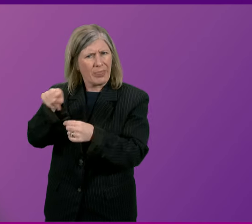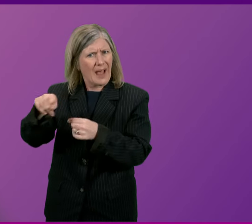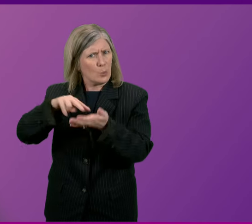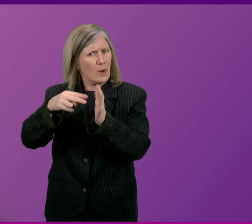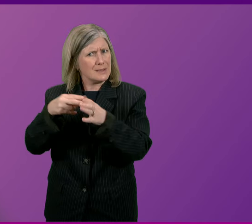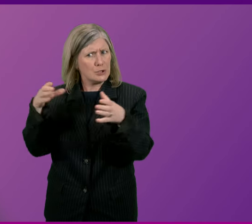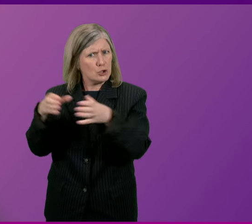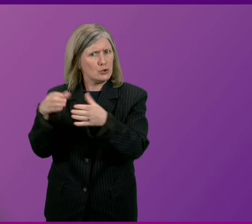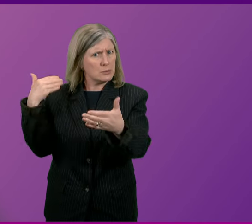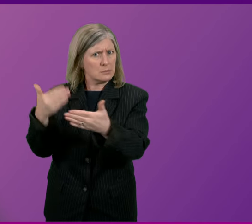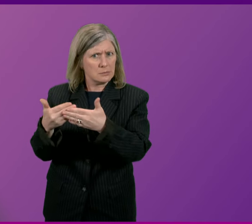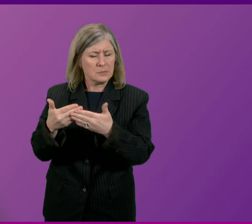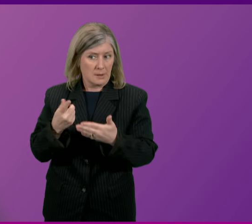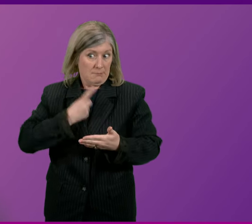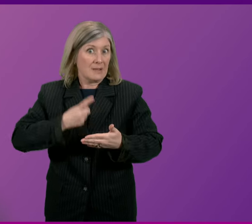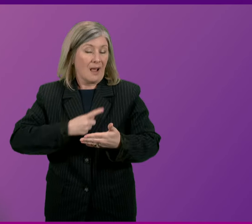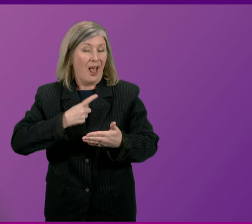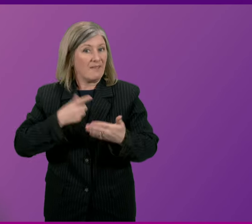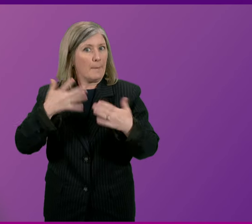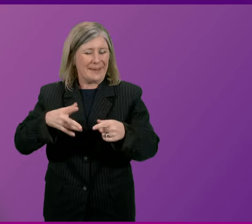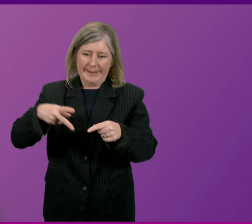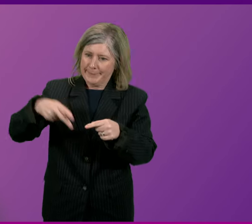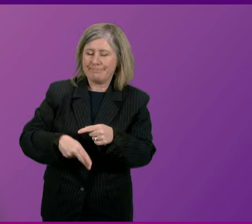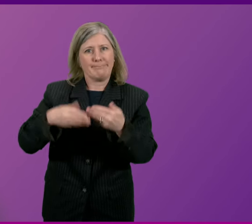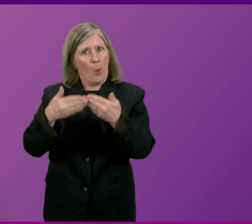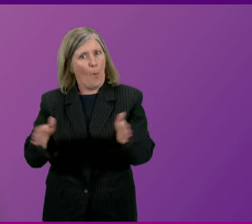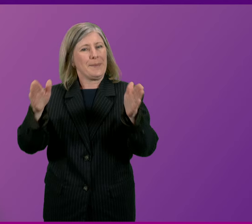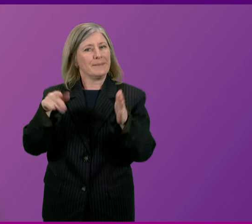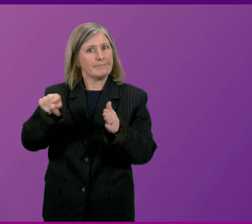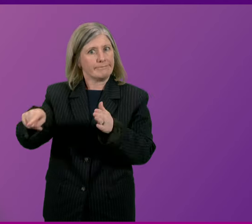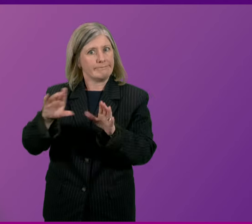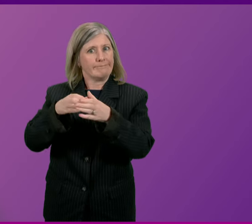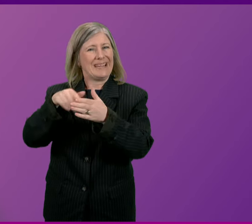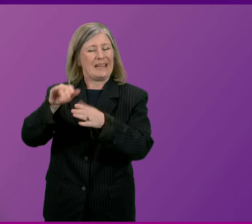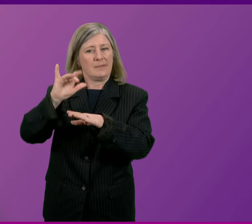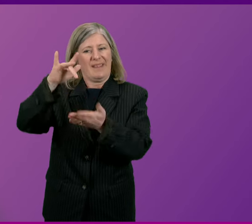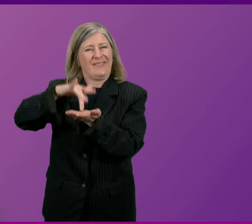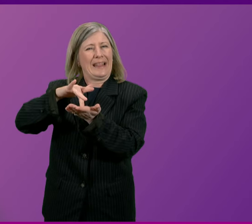I had the great pleasure of opening the men’s shed in the village of Stanley, in my constituency,